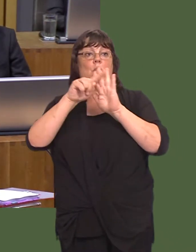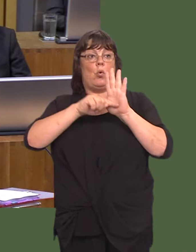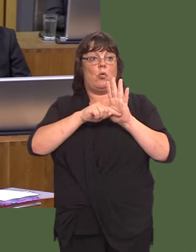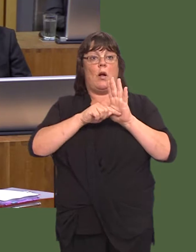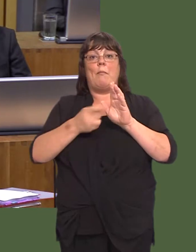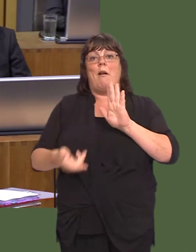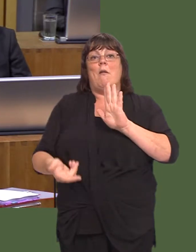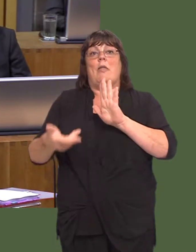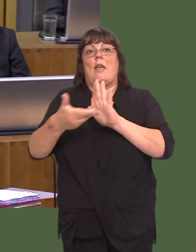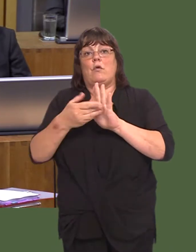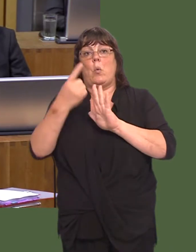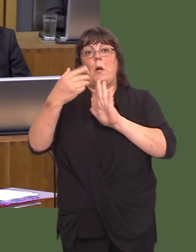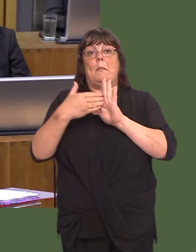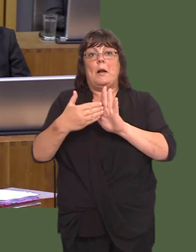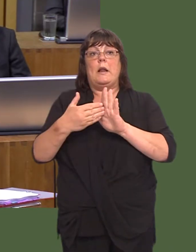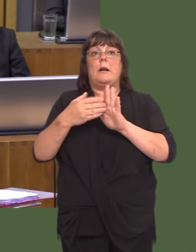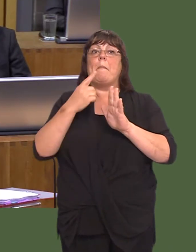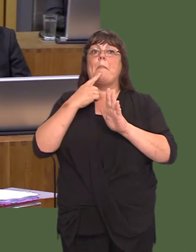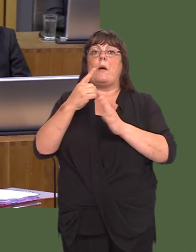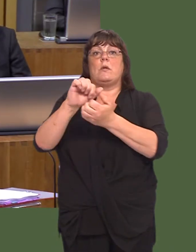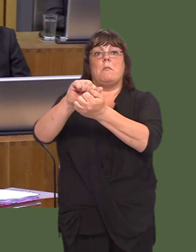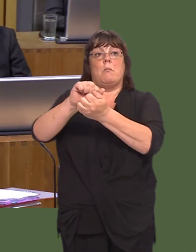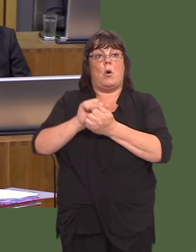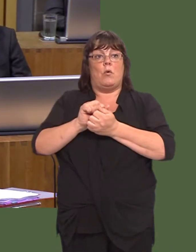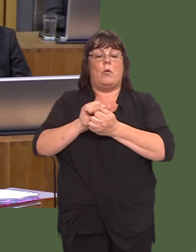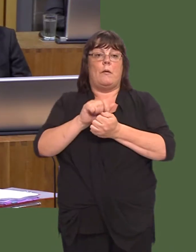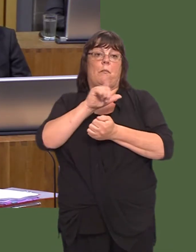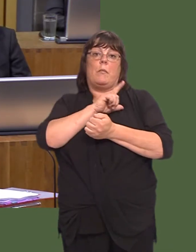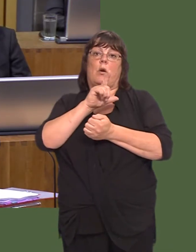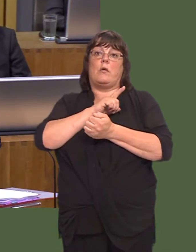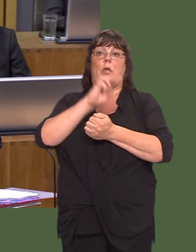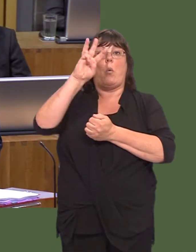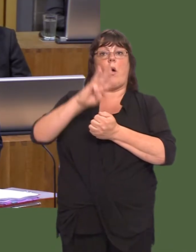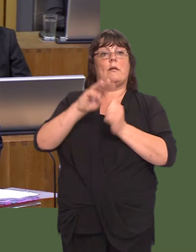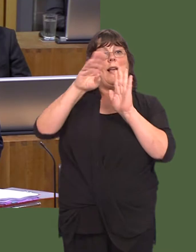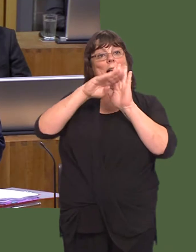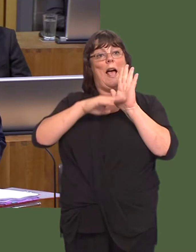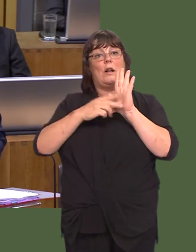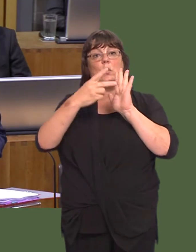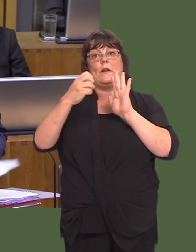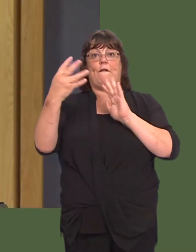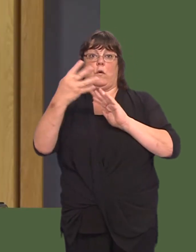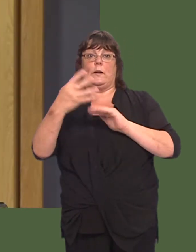schemes are in addition to the £1 billion-worth of direct capital borrowing as a result of the Wales Act 2014.